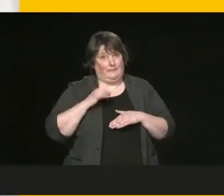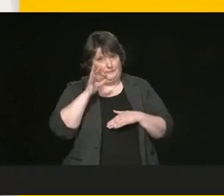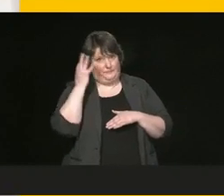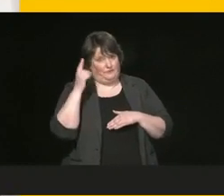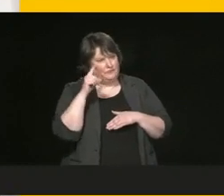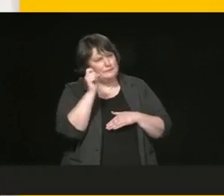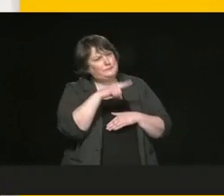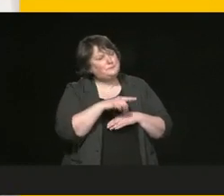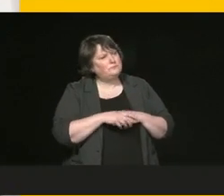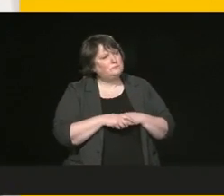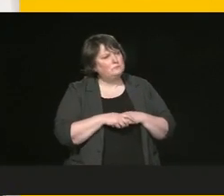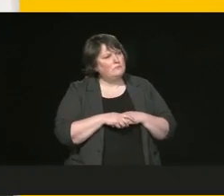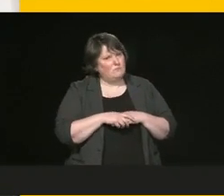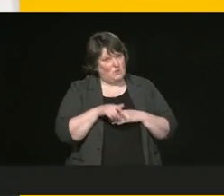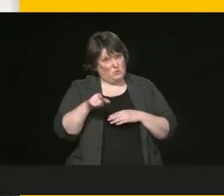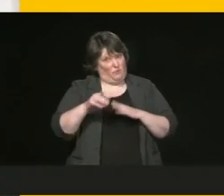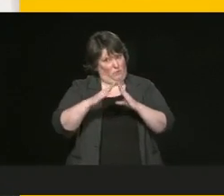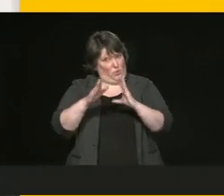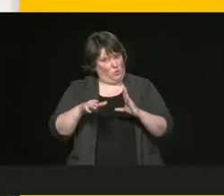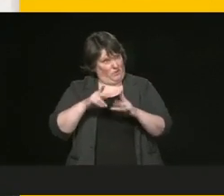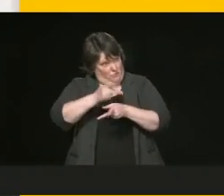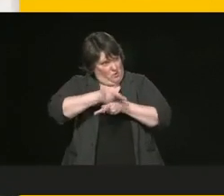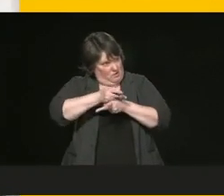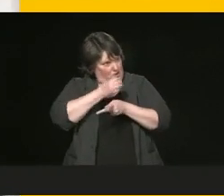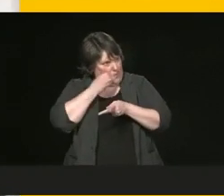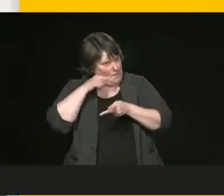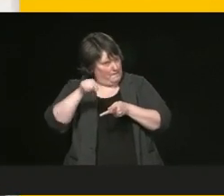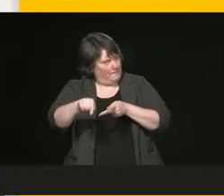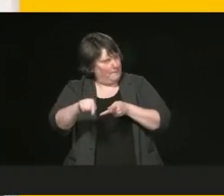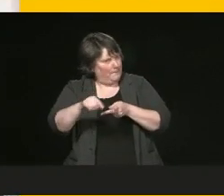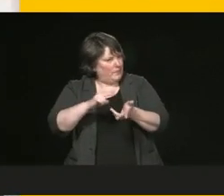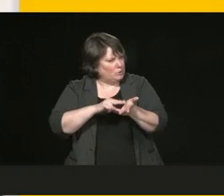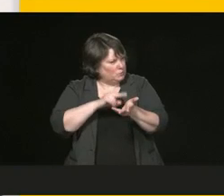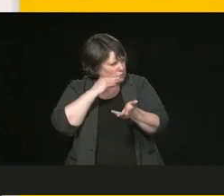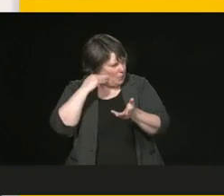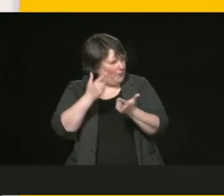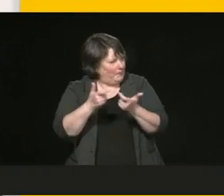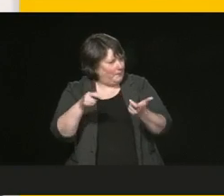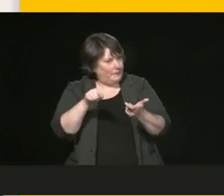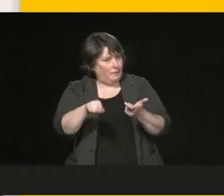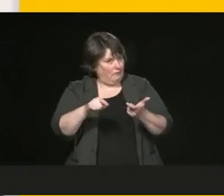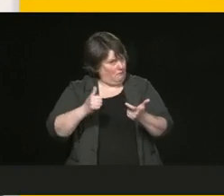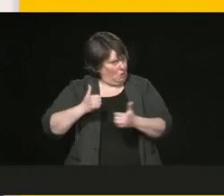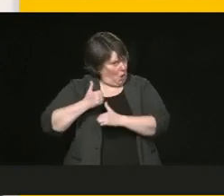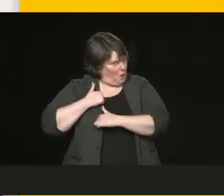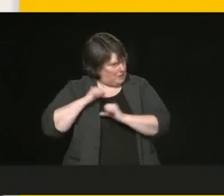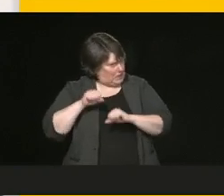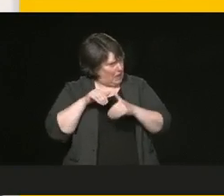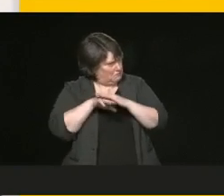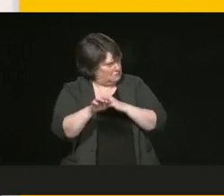RADIO-CANADA. NOW WITH RESPECT TO THE